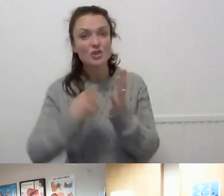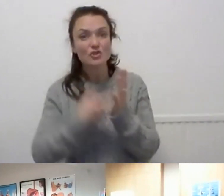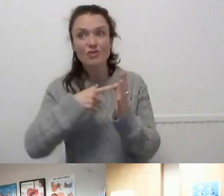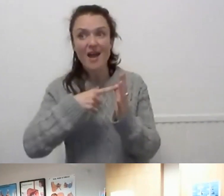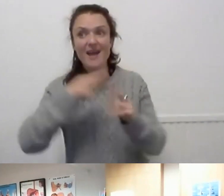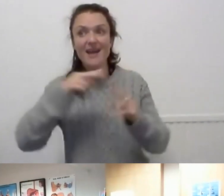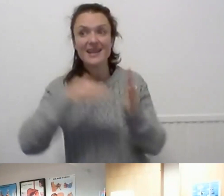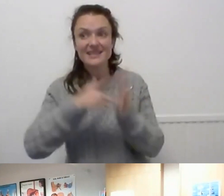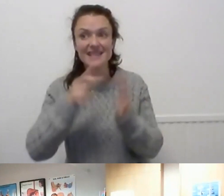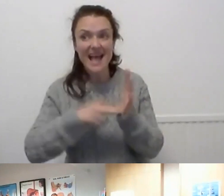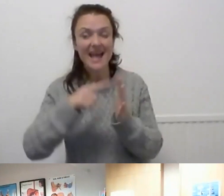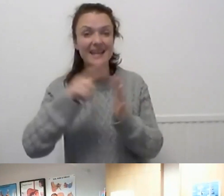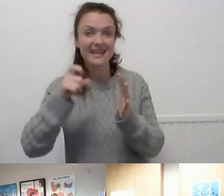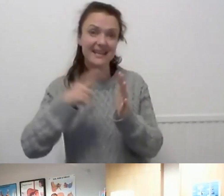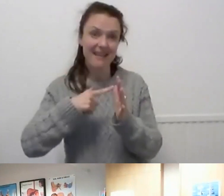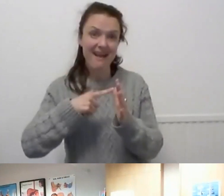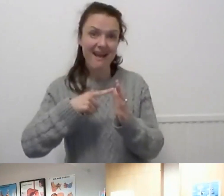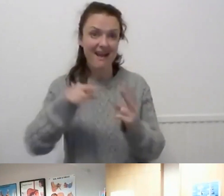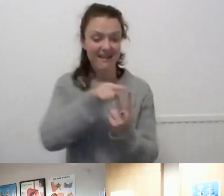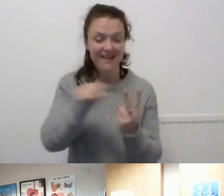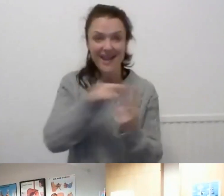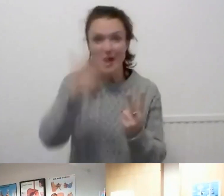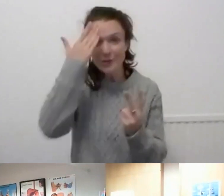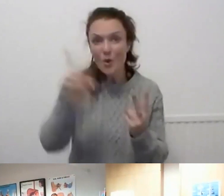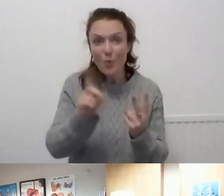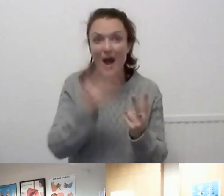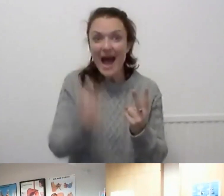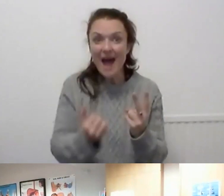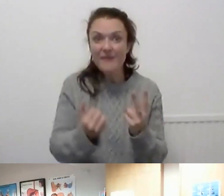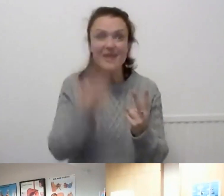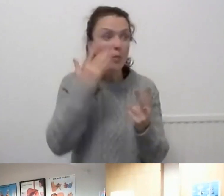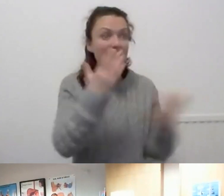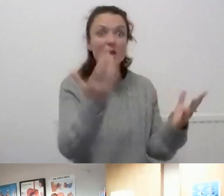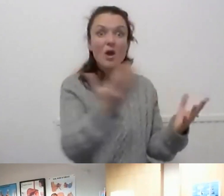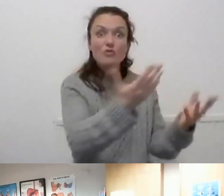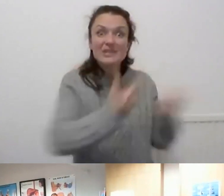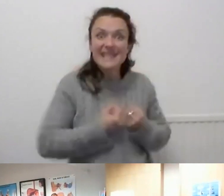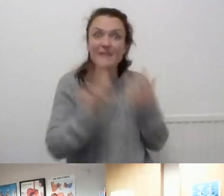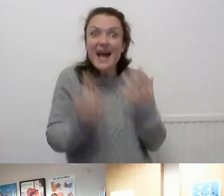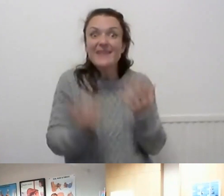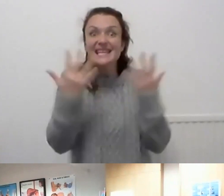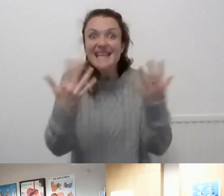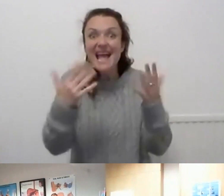to then book our clinics. Thank you, Dr. Kapha. Mohammed, I'm coming to you now.